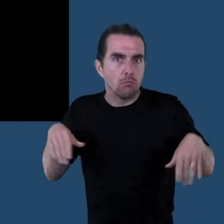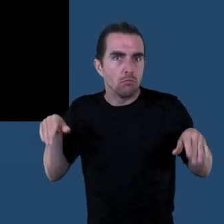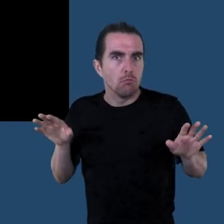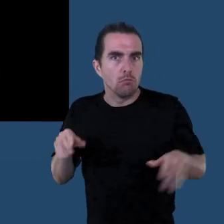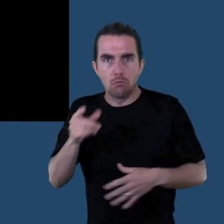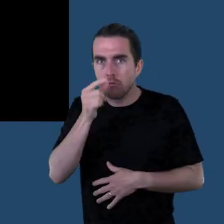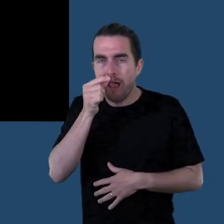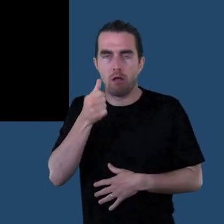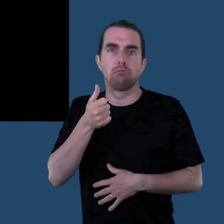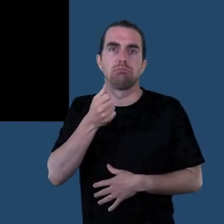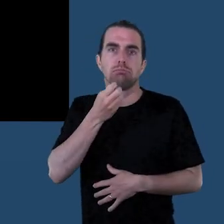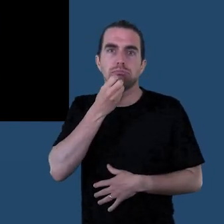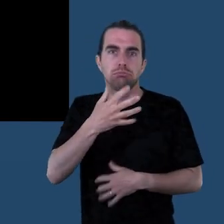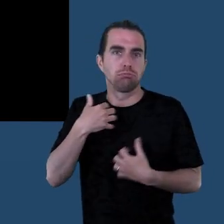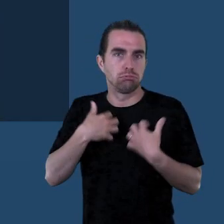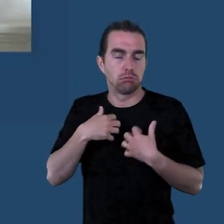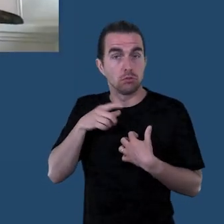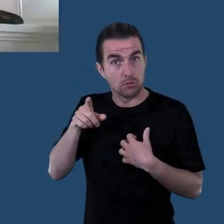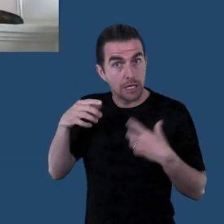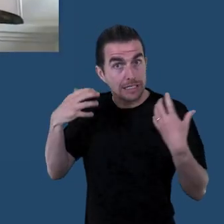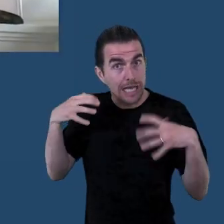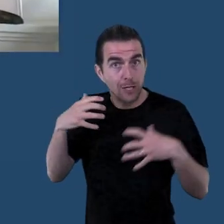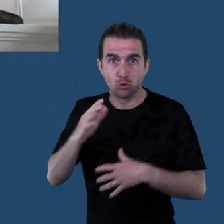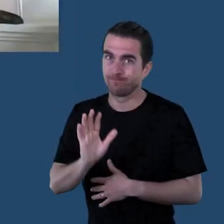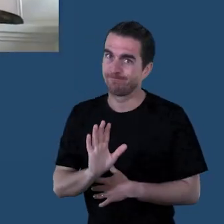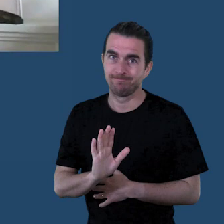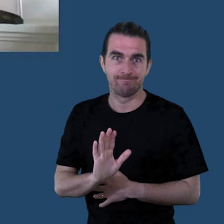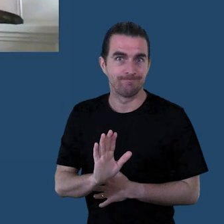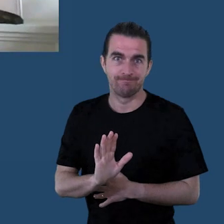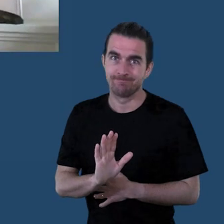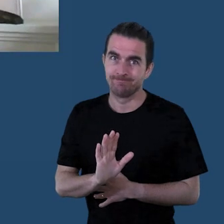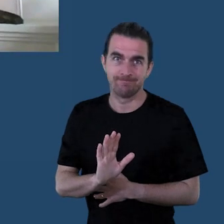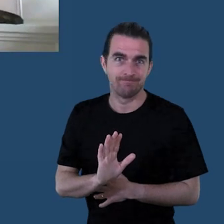Amazing, amazing animals, but definitely not dinosaurs.